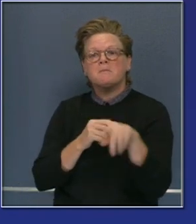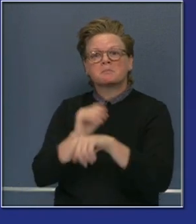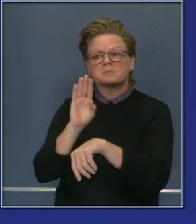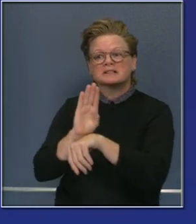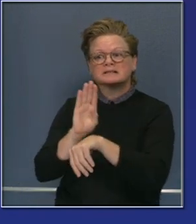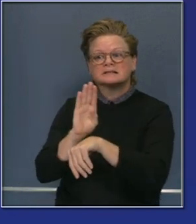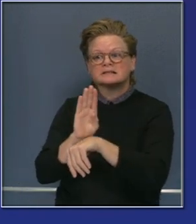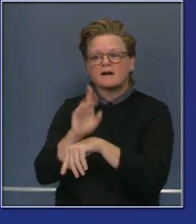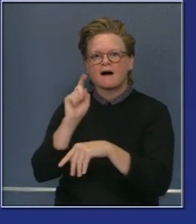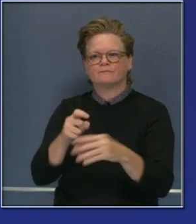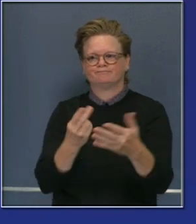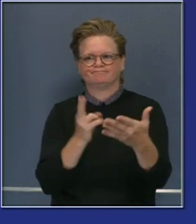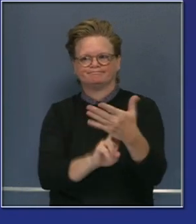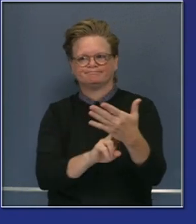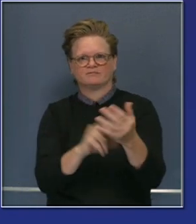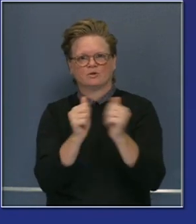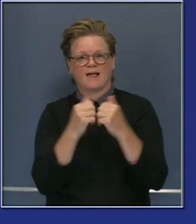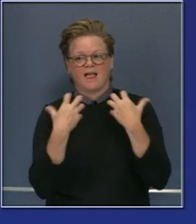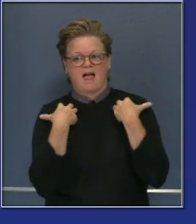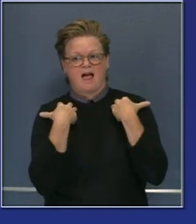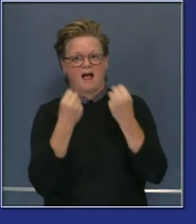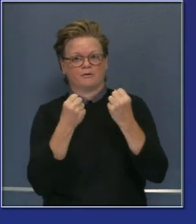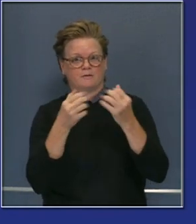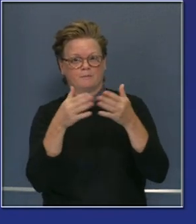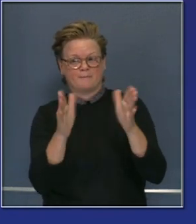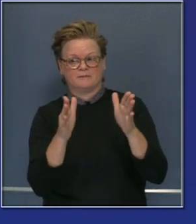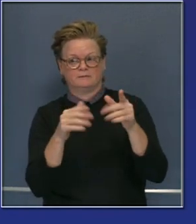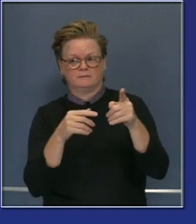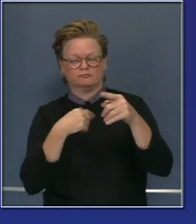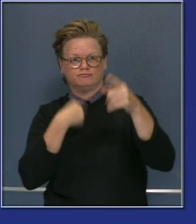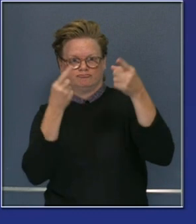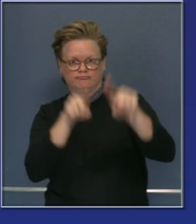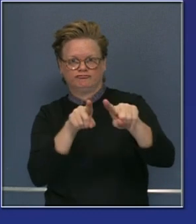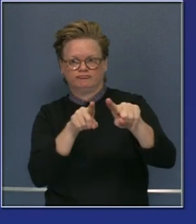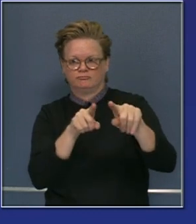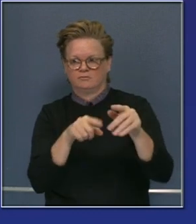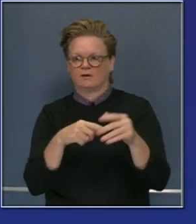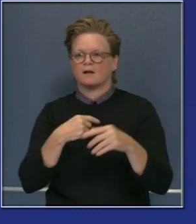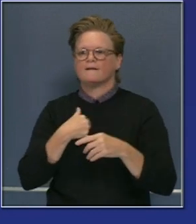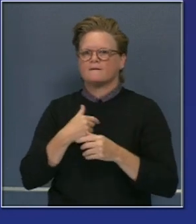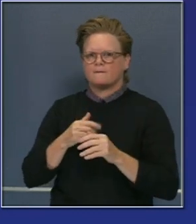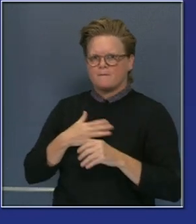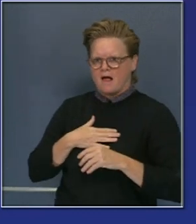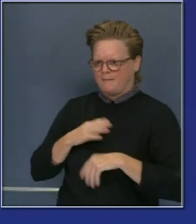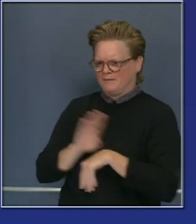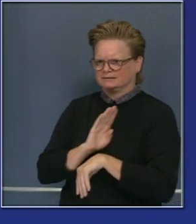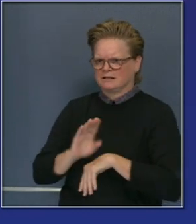THE COUNTIES TO MAKE DECISIONS BASED UPON ATTESTATIONS AND PARTNERSHIPS THAT HAVE THE